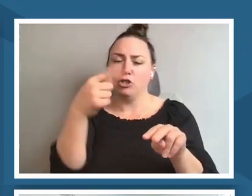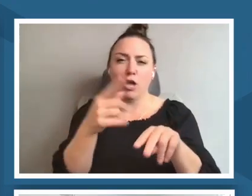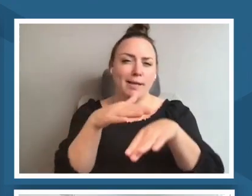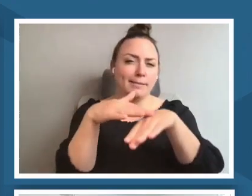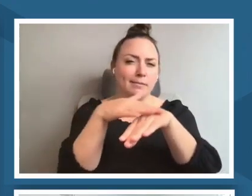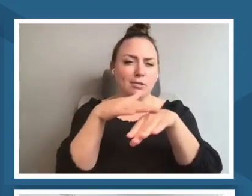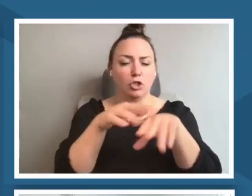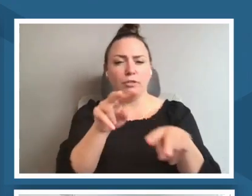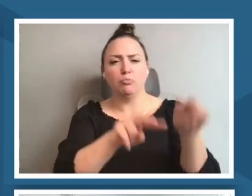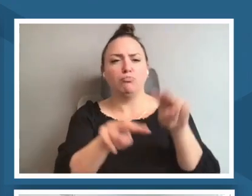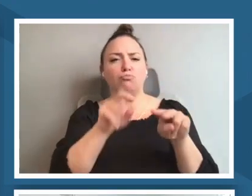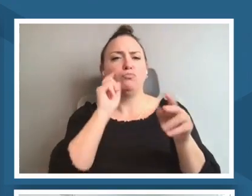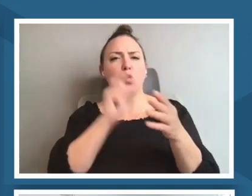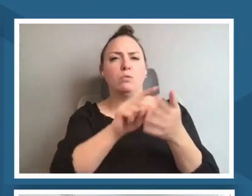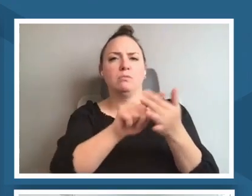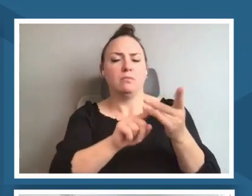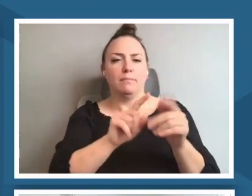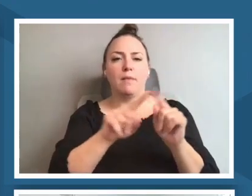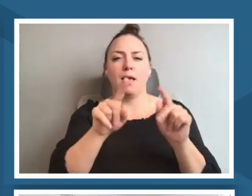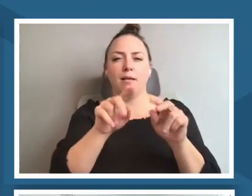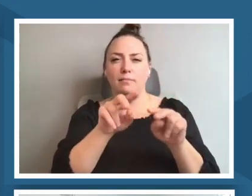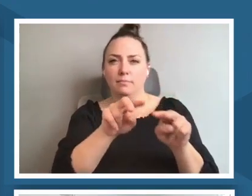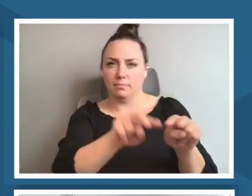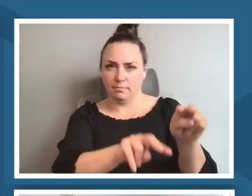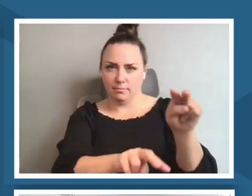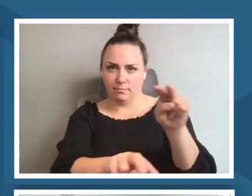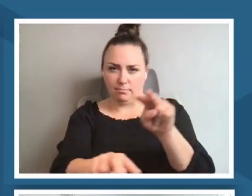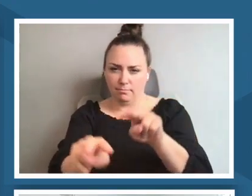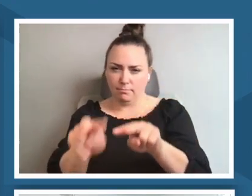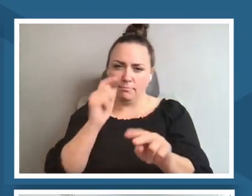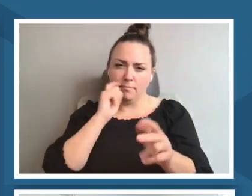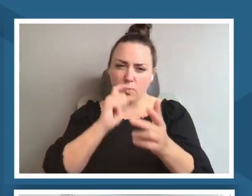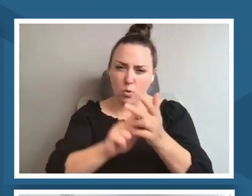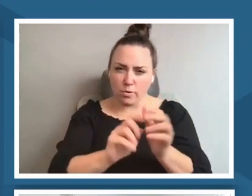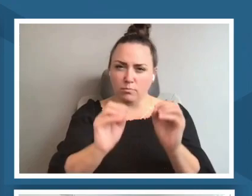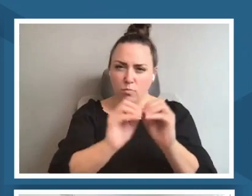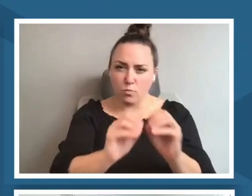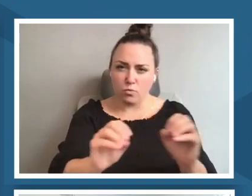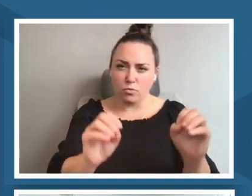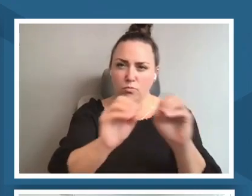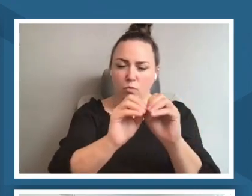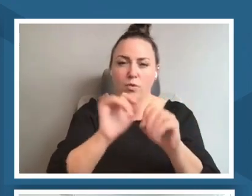so slow looking is a practice it's a